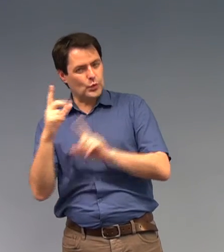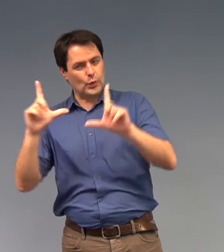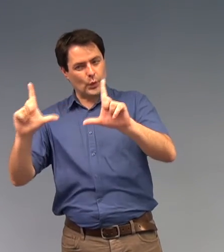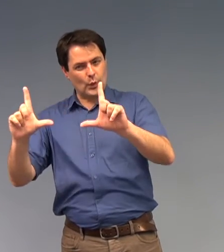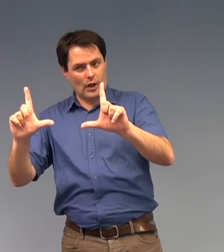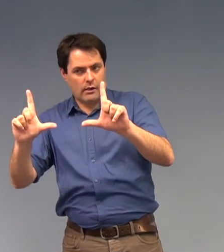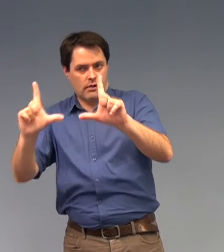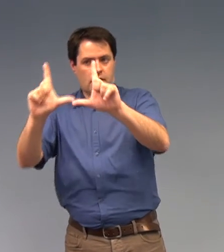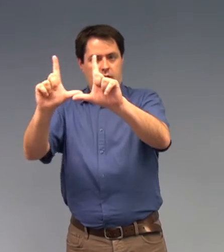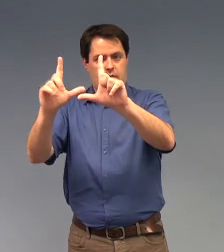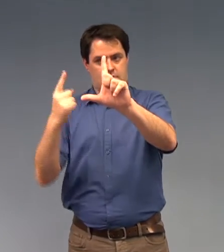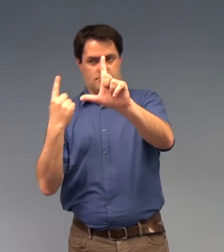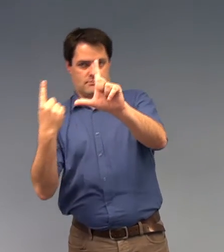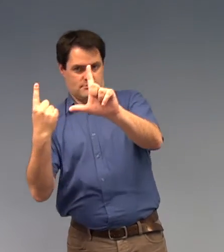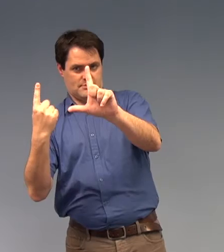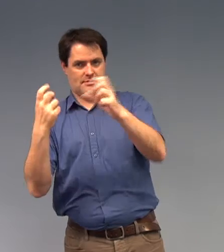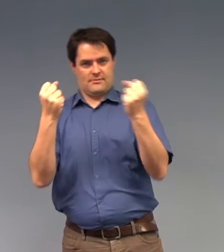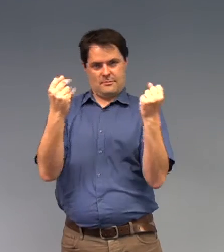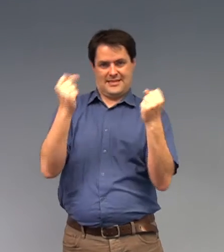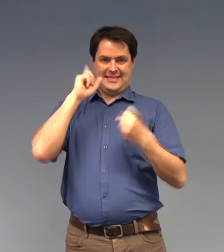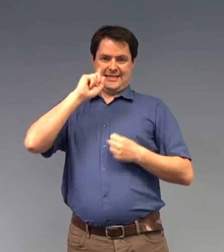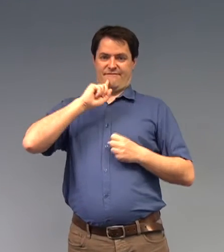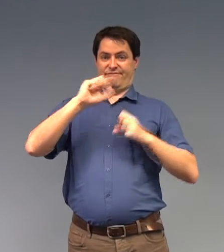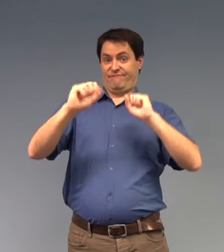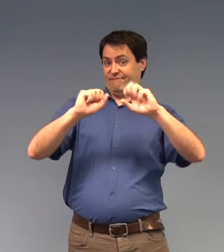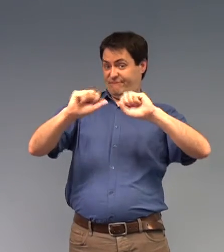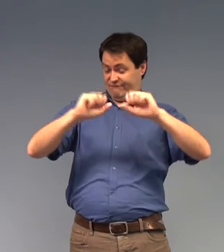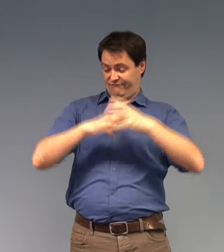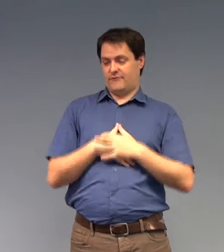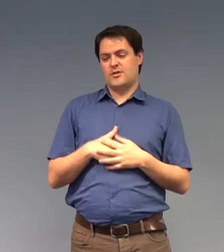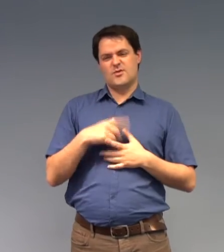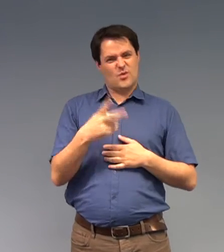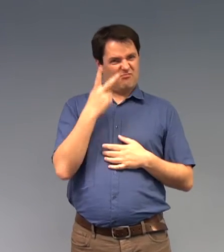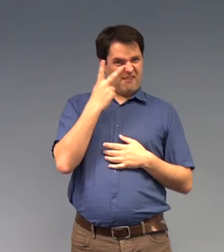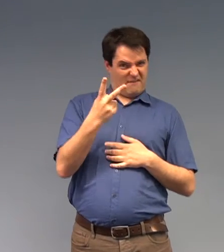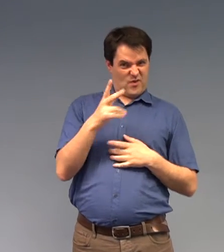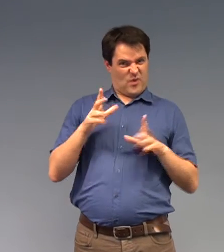And on BBC2, we see the InVision translated version.